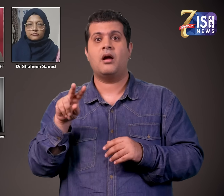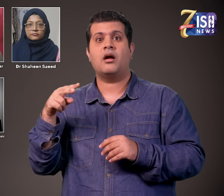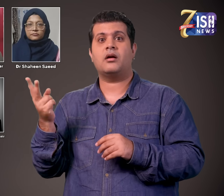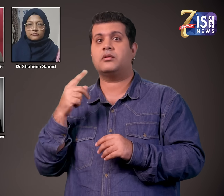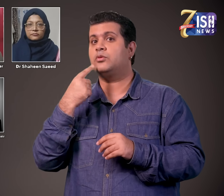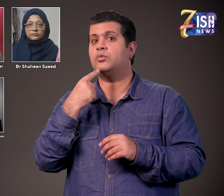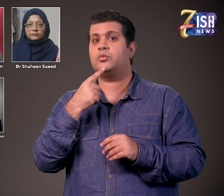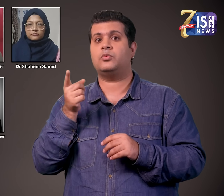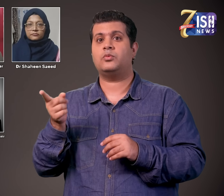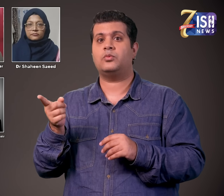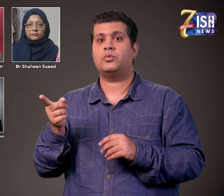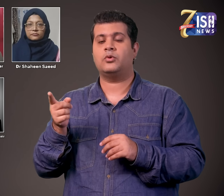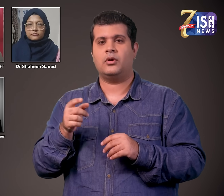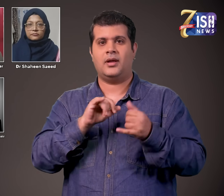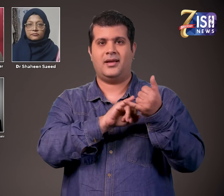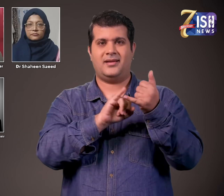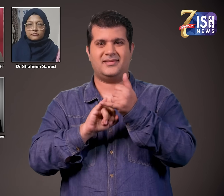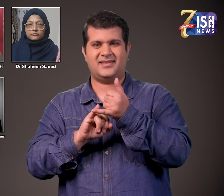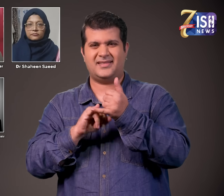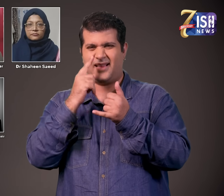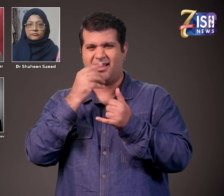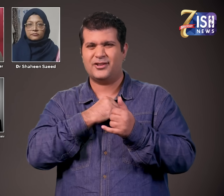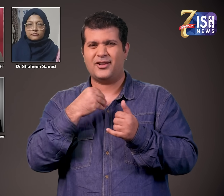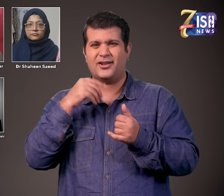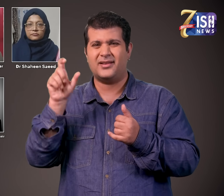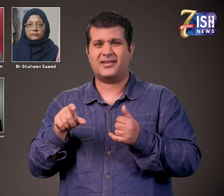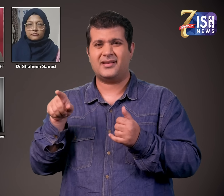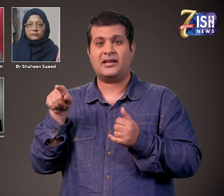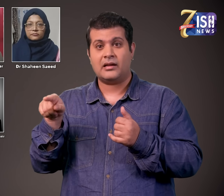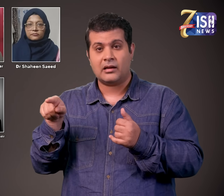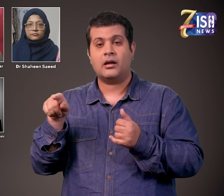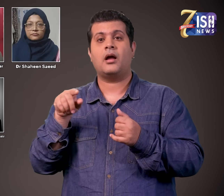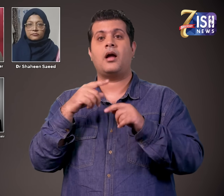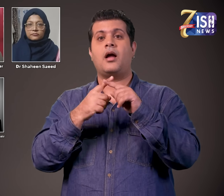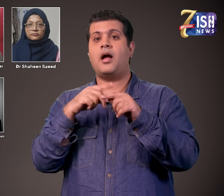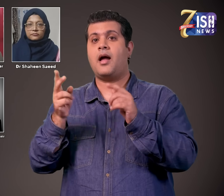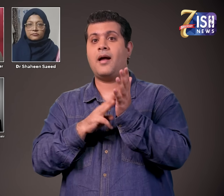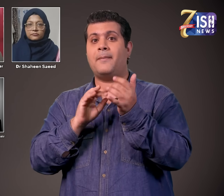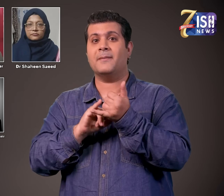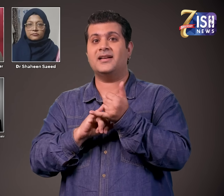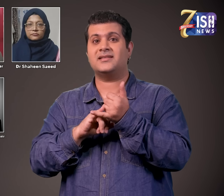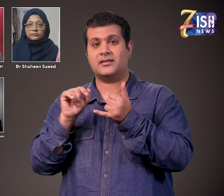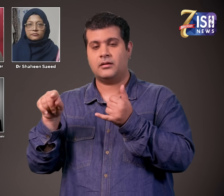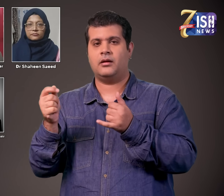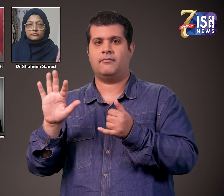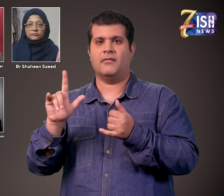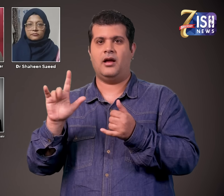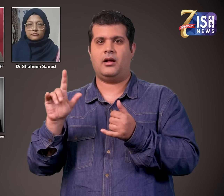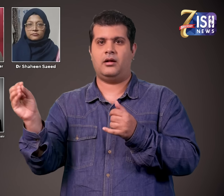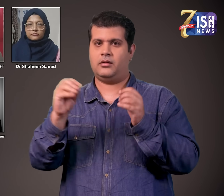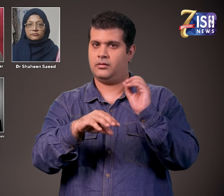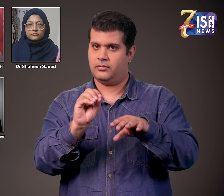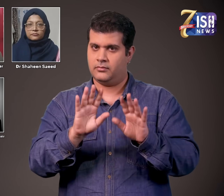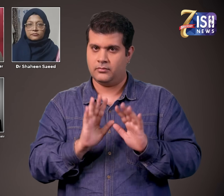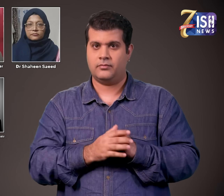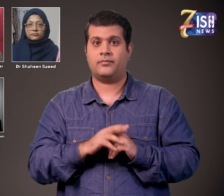Shaheen Saeed and Muzammil Shakeel added ₹5 lakh each.